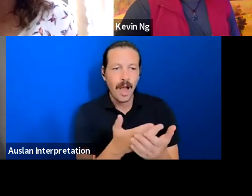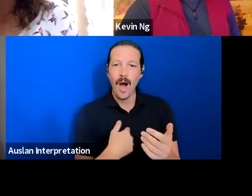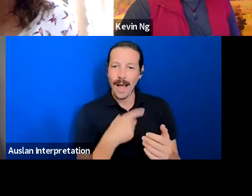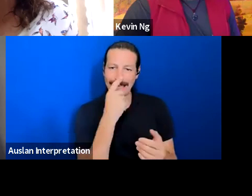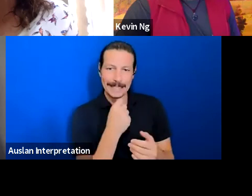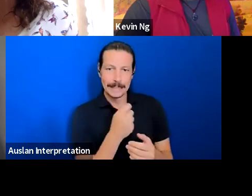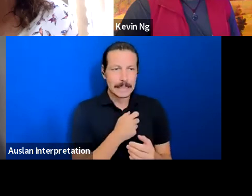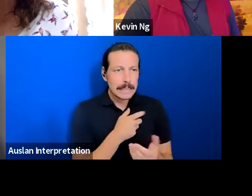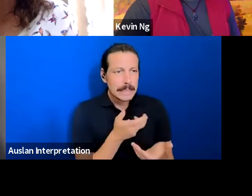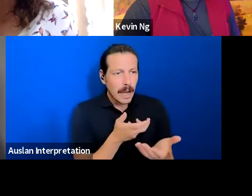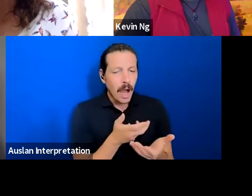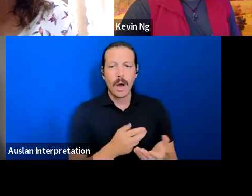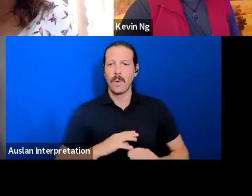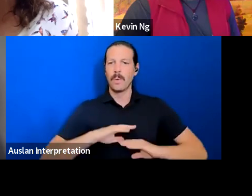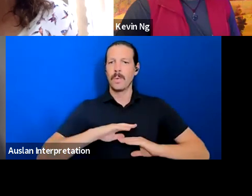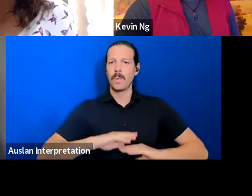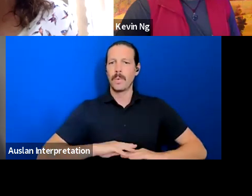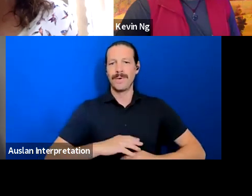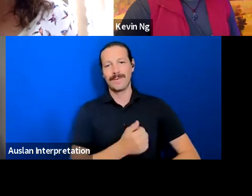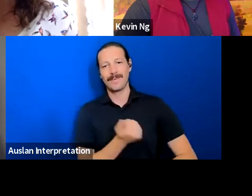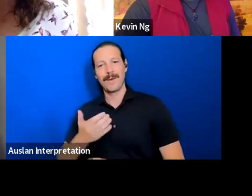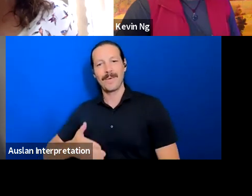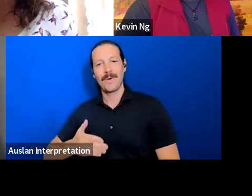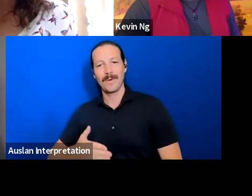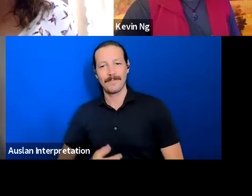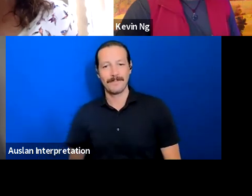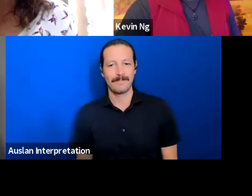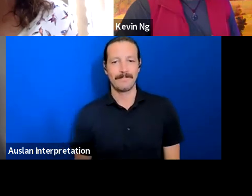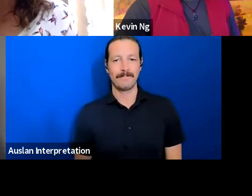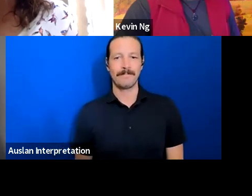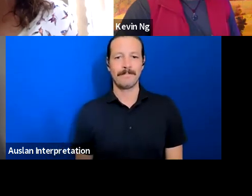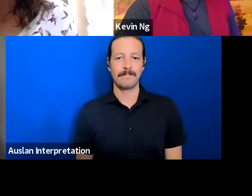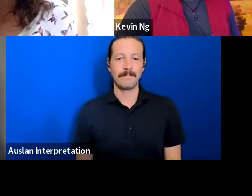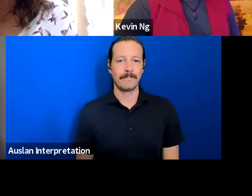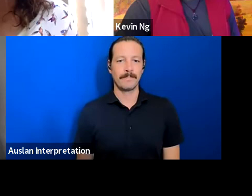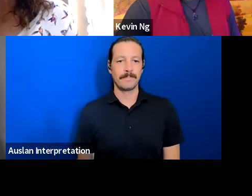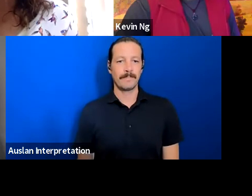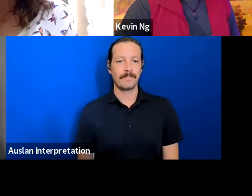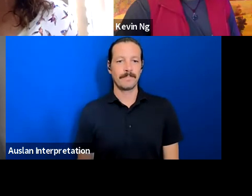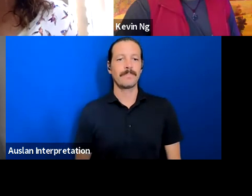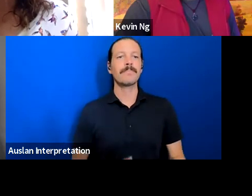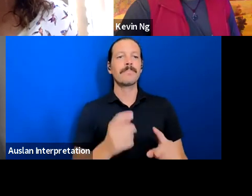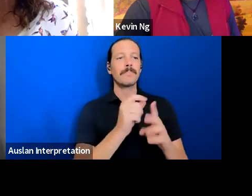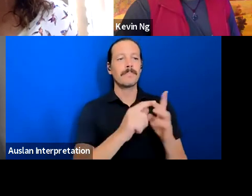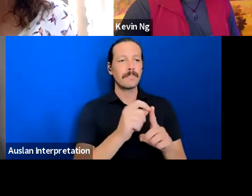I've got another question I just wanted to check in on. Does cultural diversity mean actually